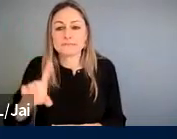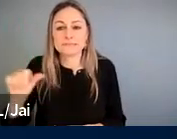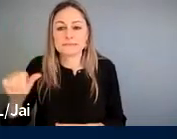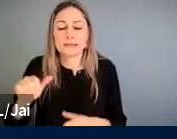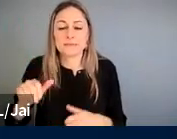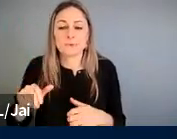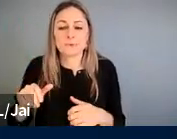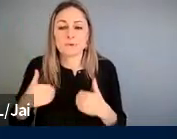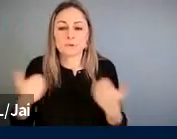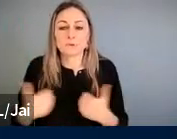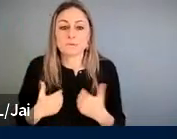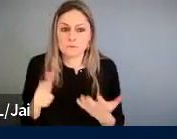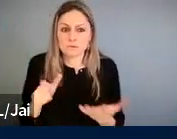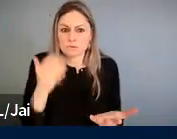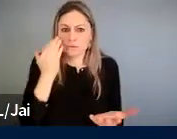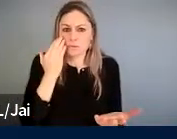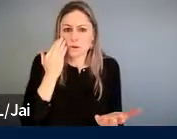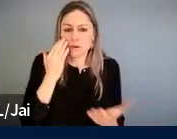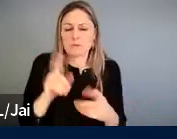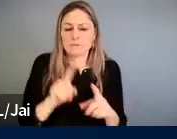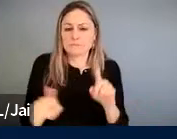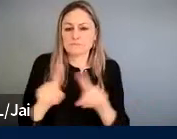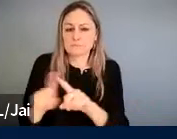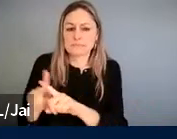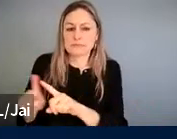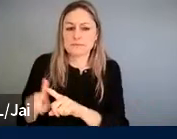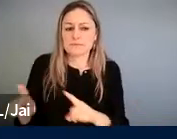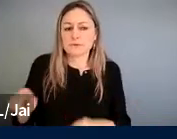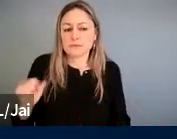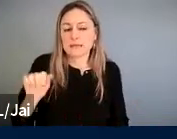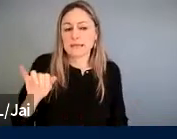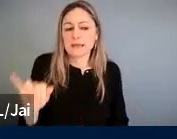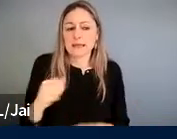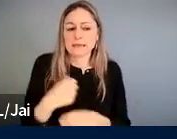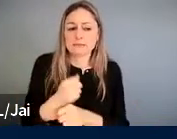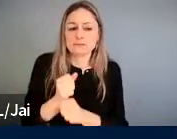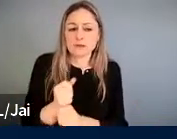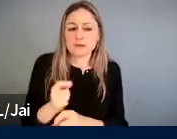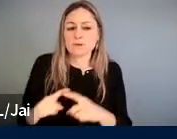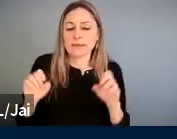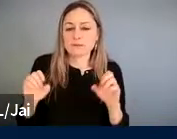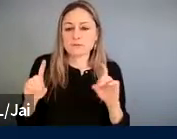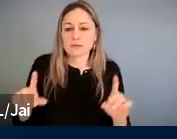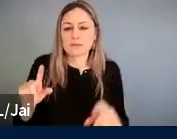the presence of the various AI generated education tools. So making sure that you understand where